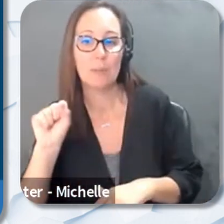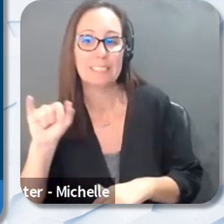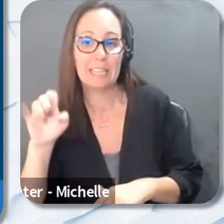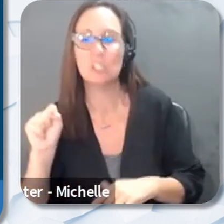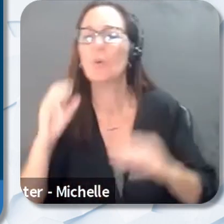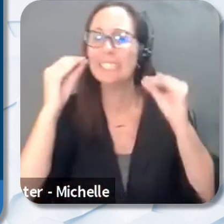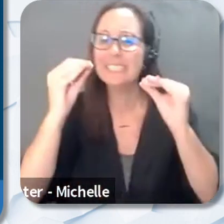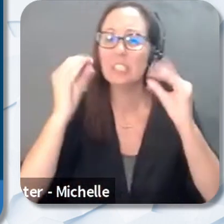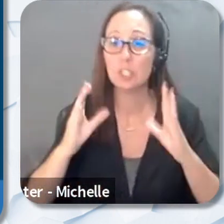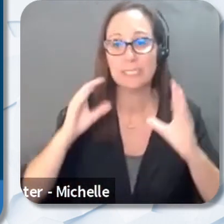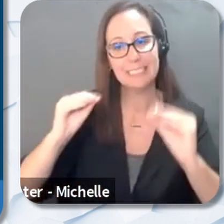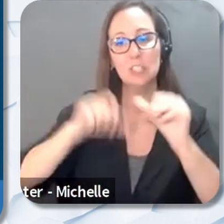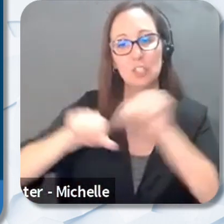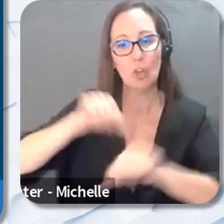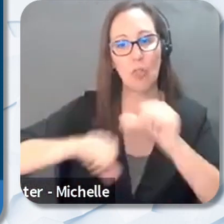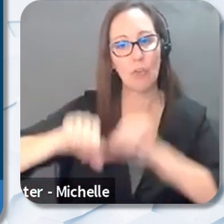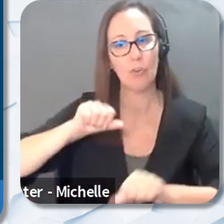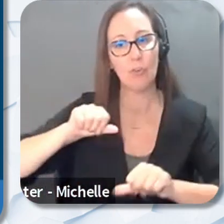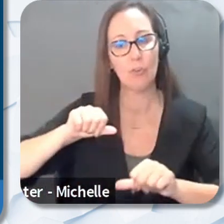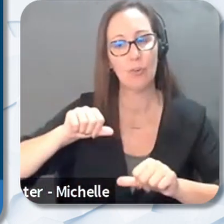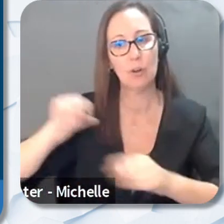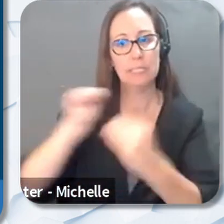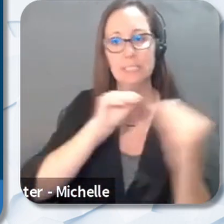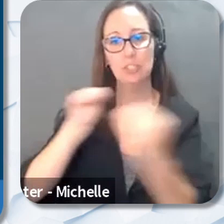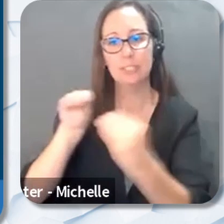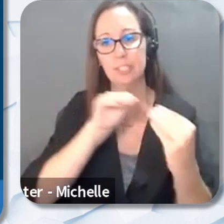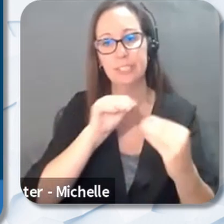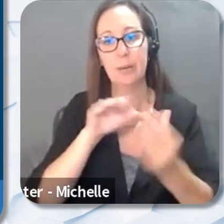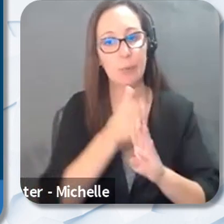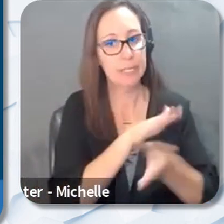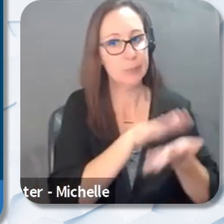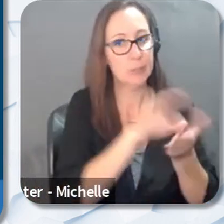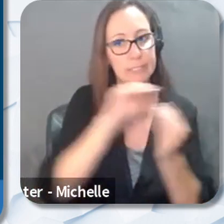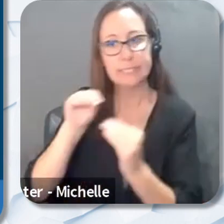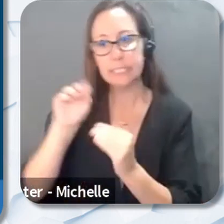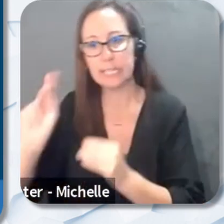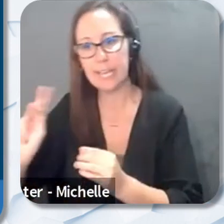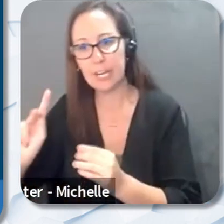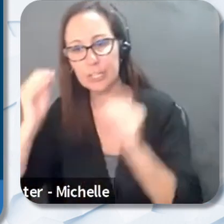each other and the preschool teachers were were teaching kindergarten teachers developmentally